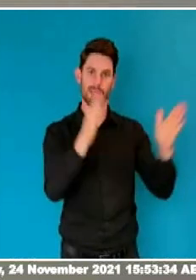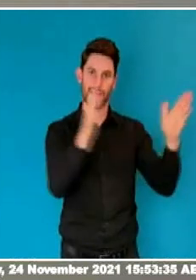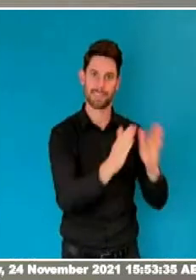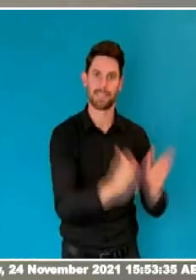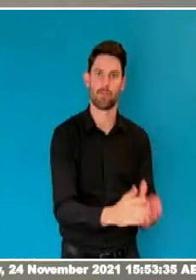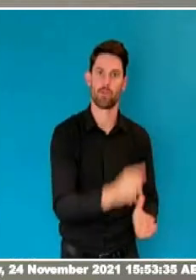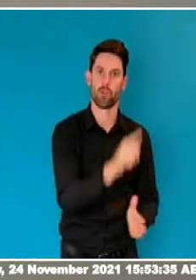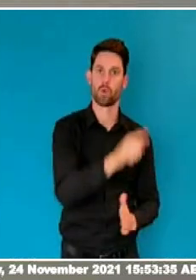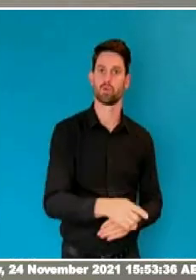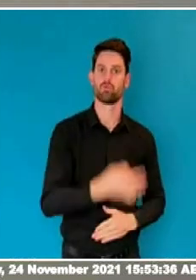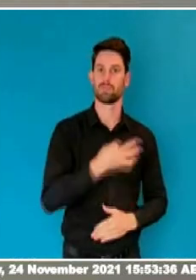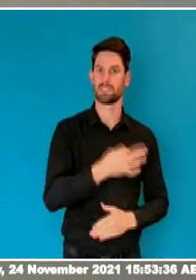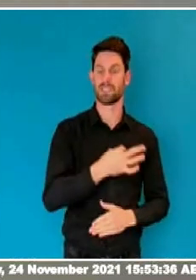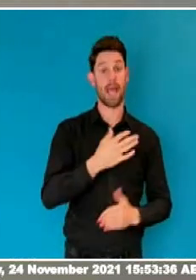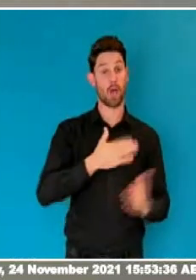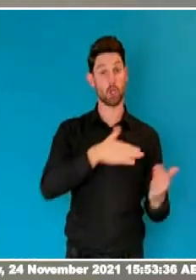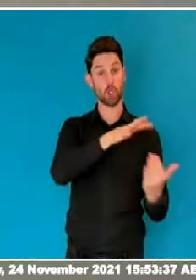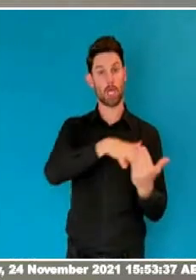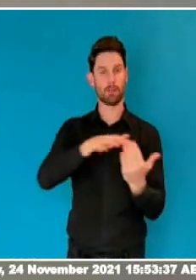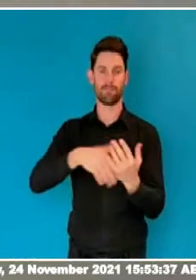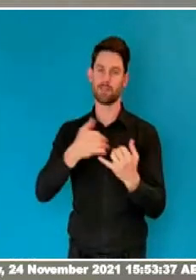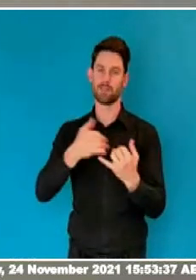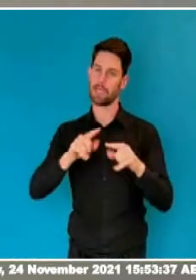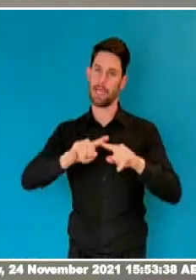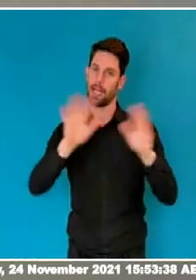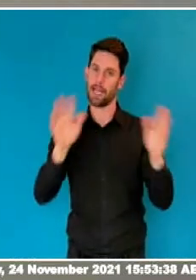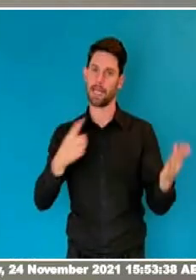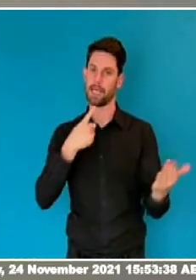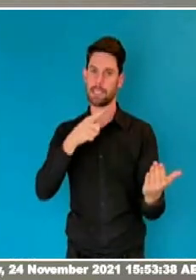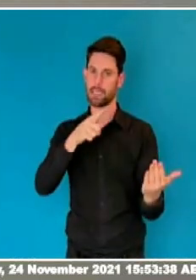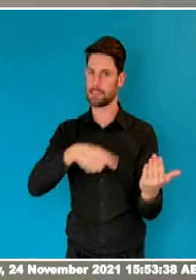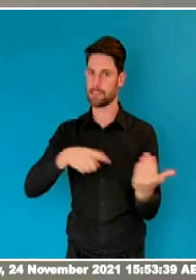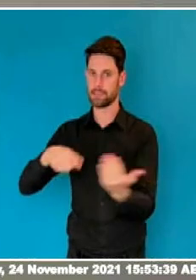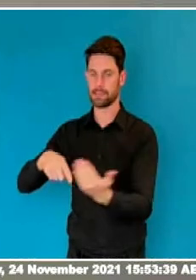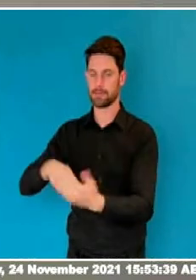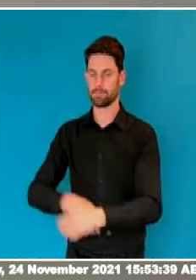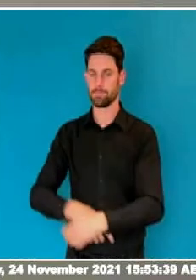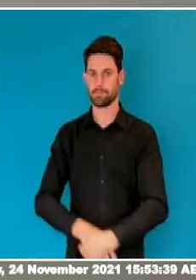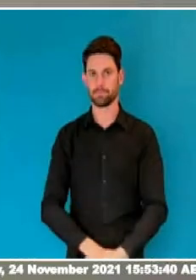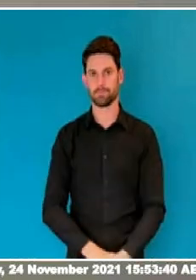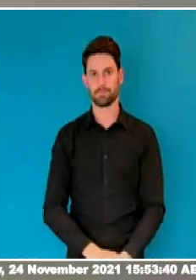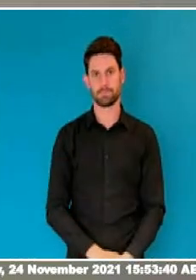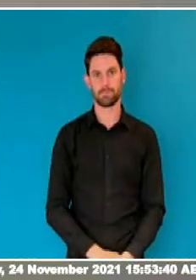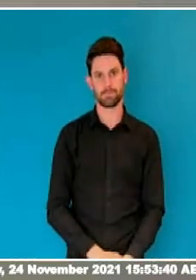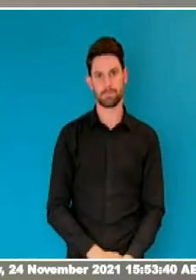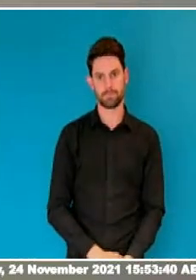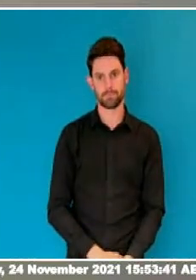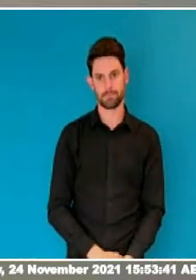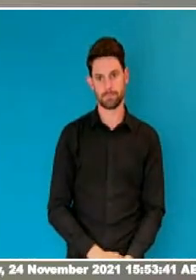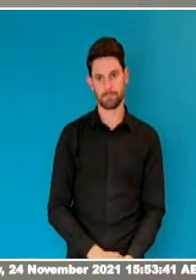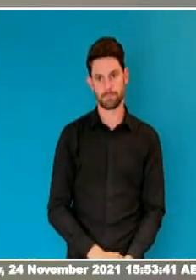Do you have a process for reporting accidents, injuries and